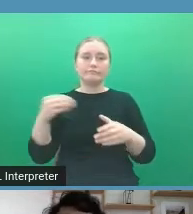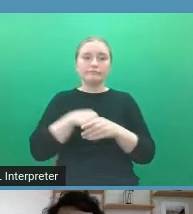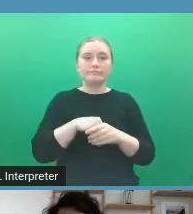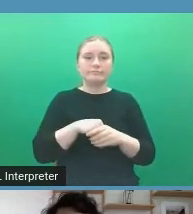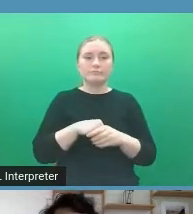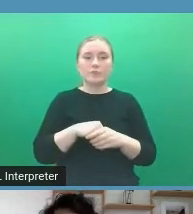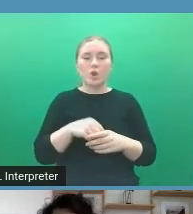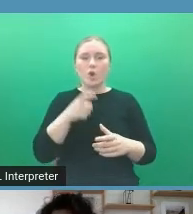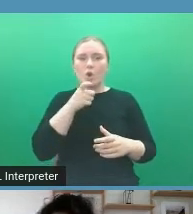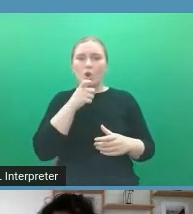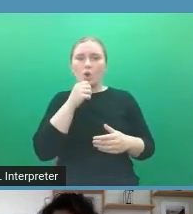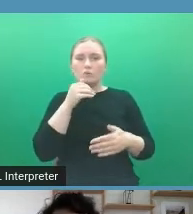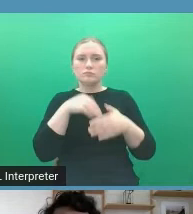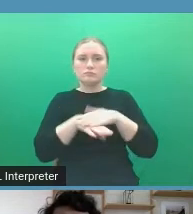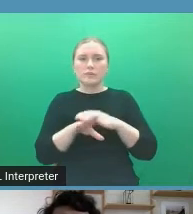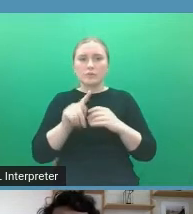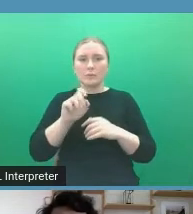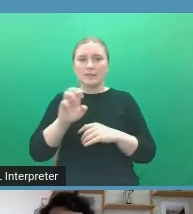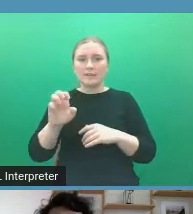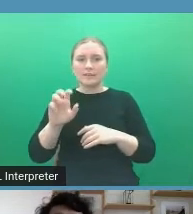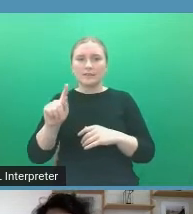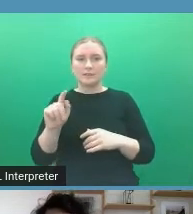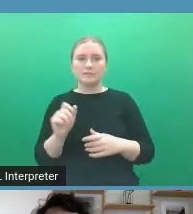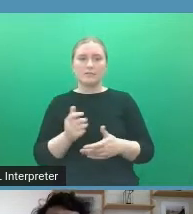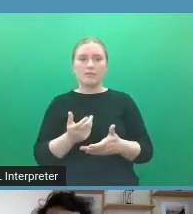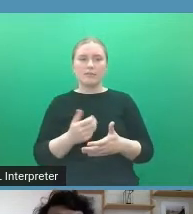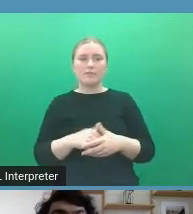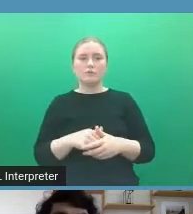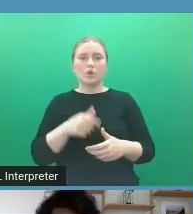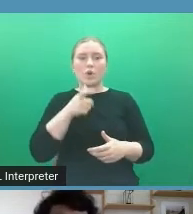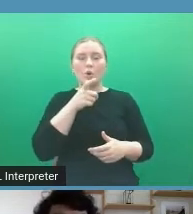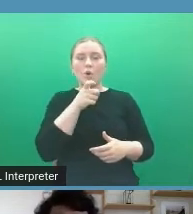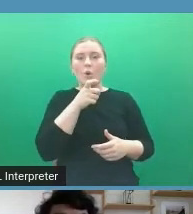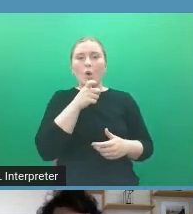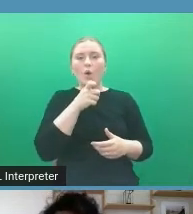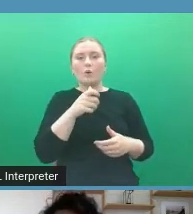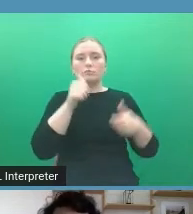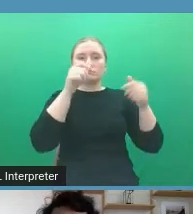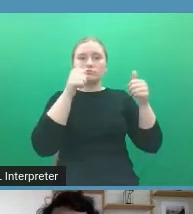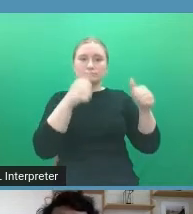for example on a born digital object or providence information. These things that we're familiar with